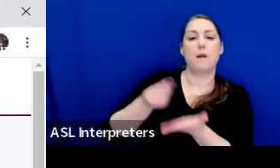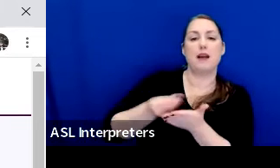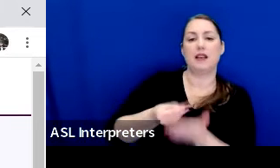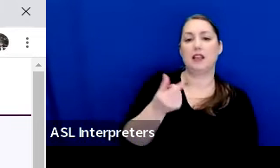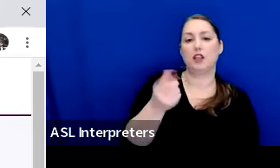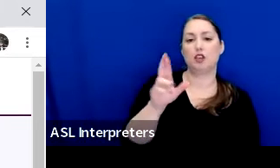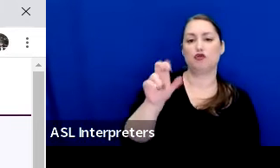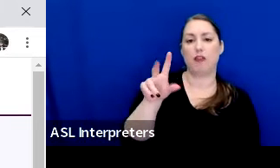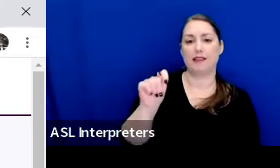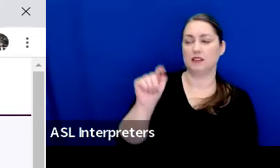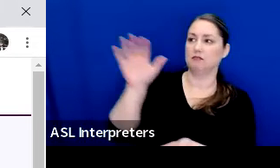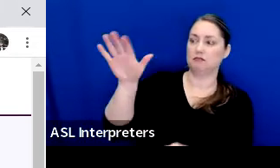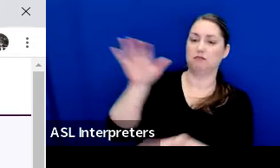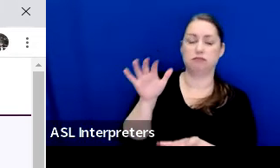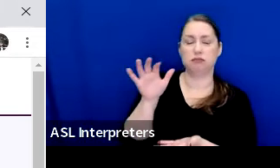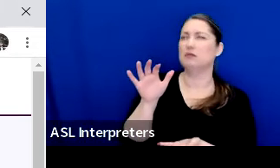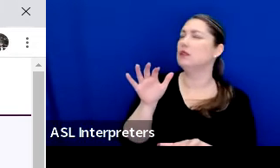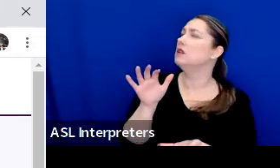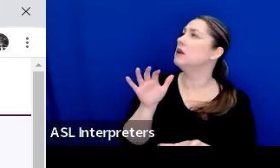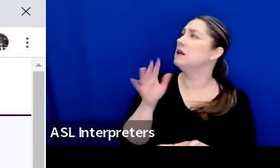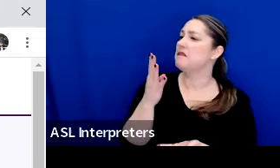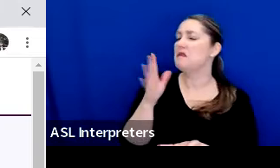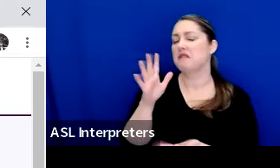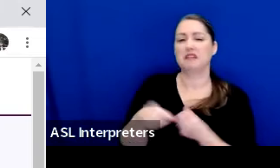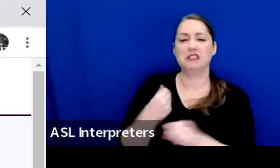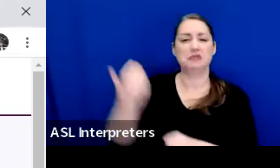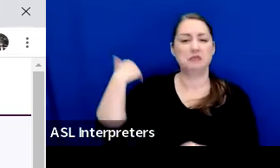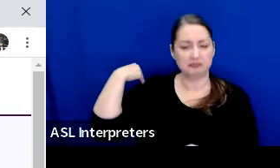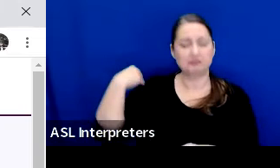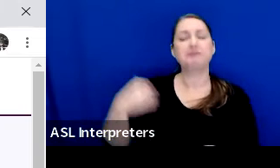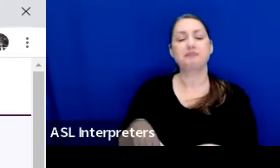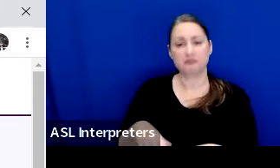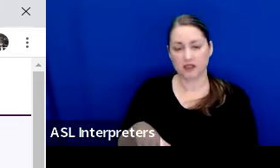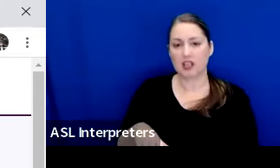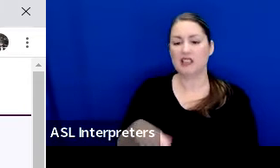I don't know about four or five years ago, something like that. And pre-COVID,